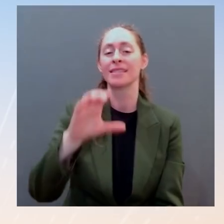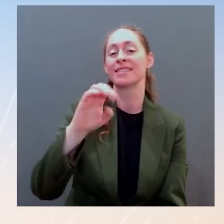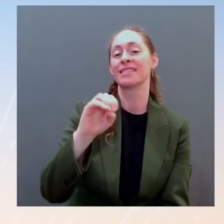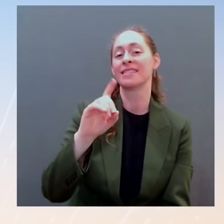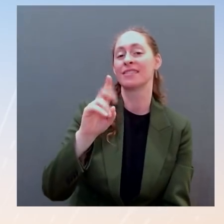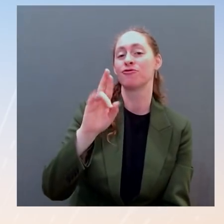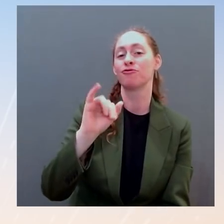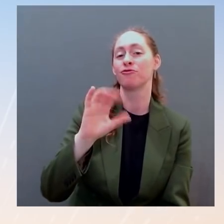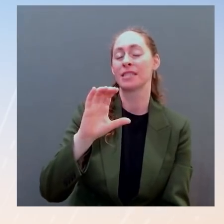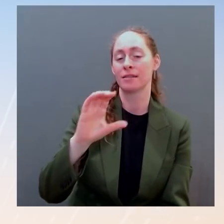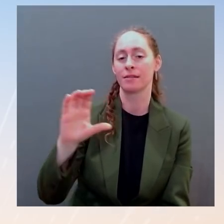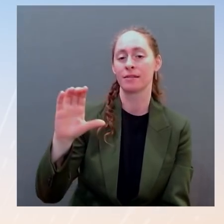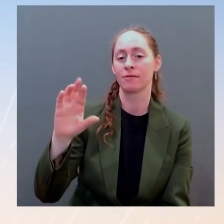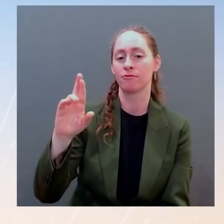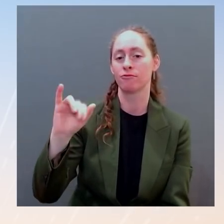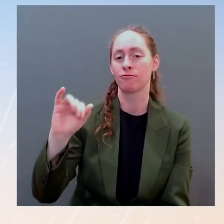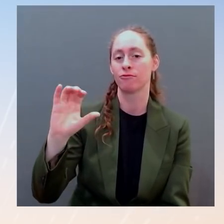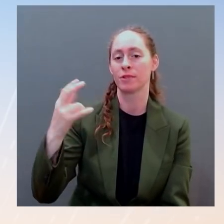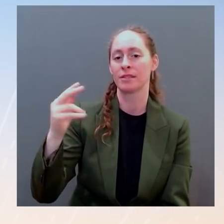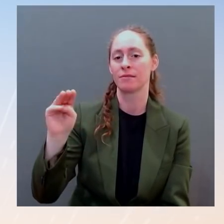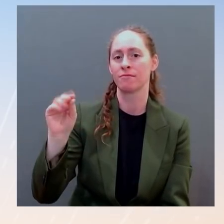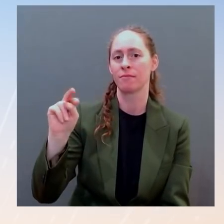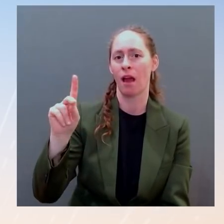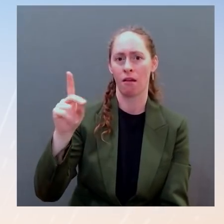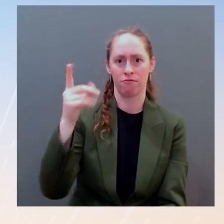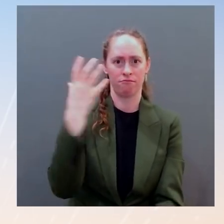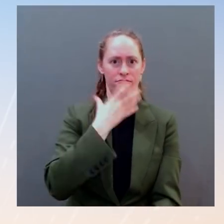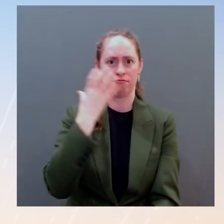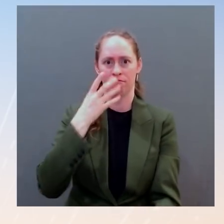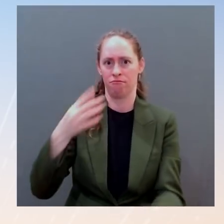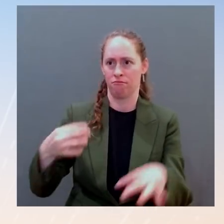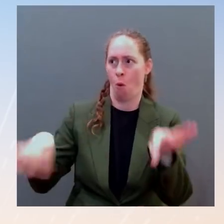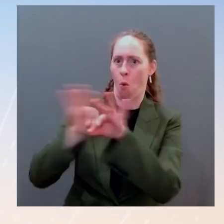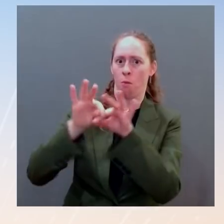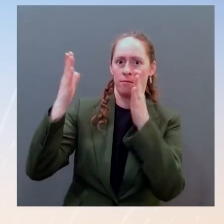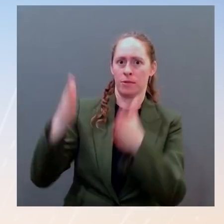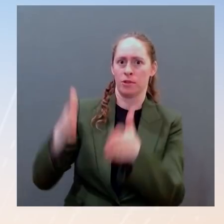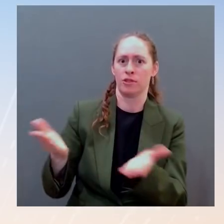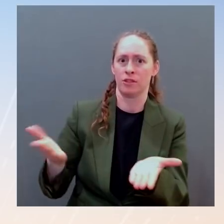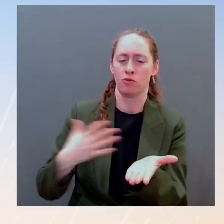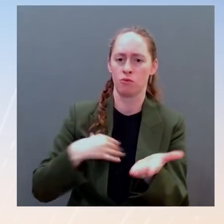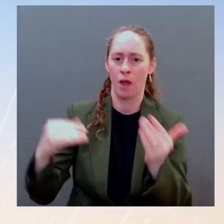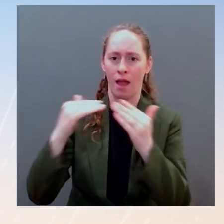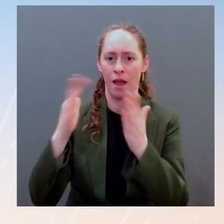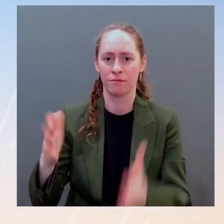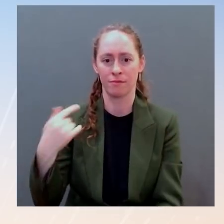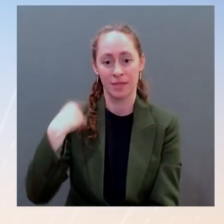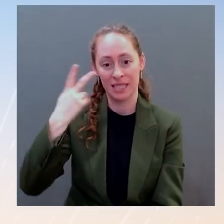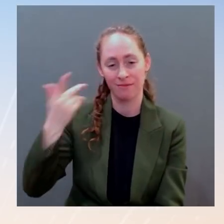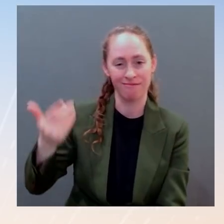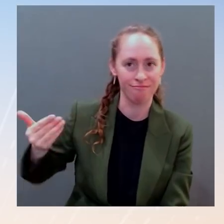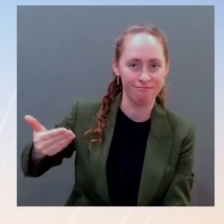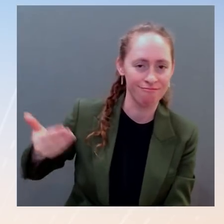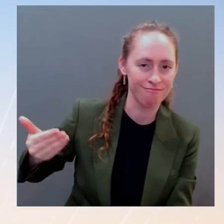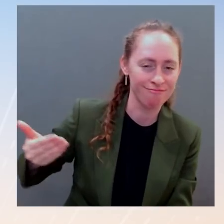where the President goes to him and looks to him for his political sense, his assessment of Congress. He trusts him implicitly.